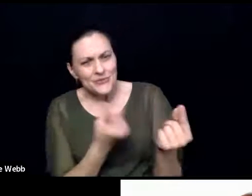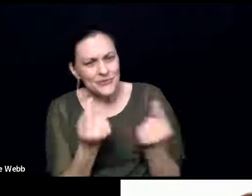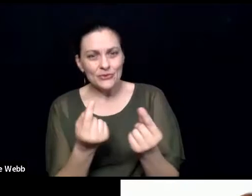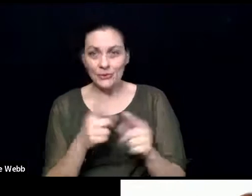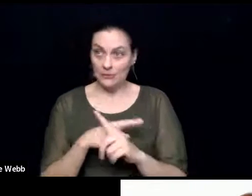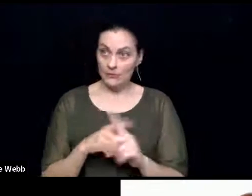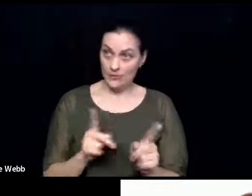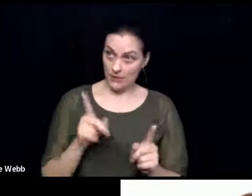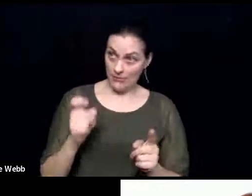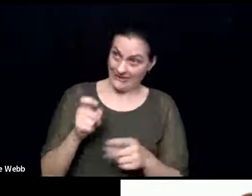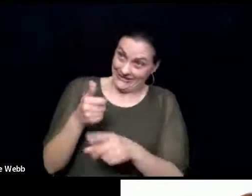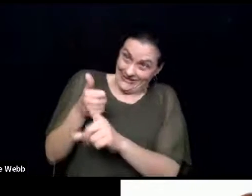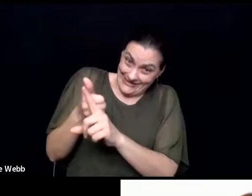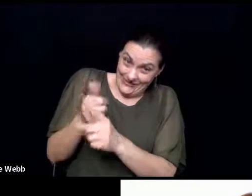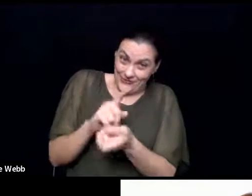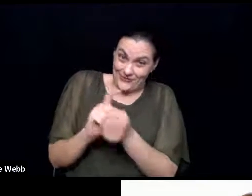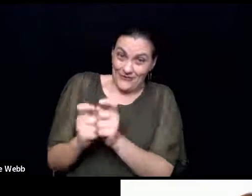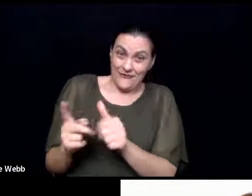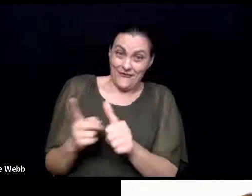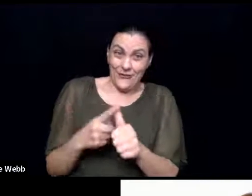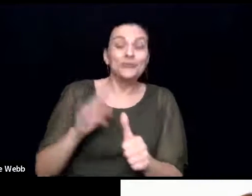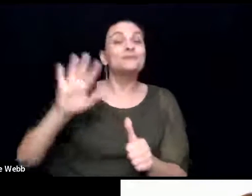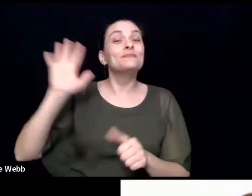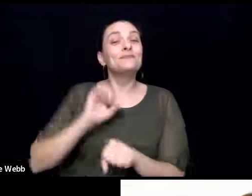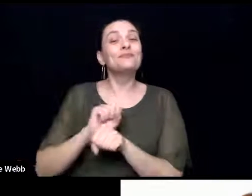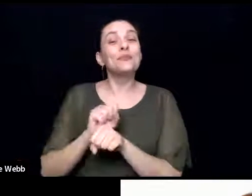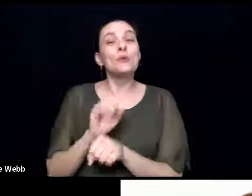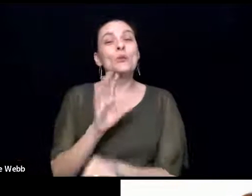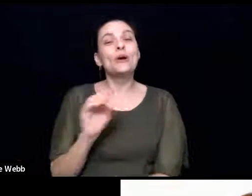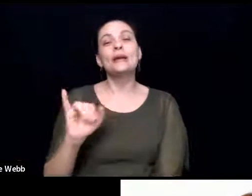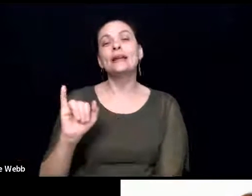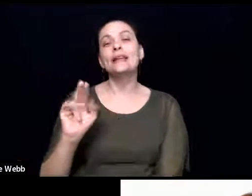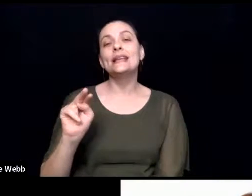is in the sense, they gave incentives to managers to make sure they were hitting their goals but